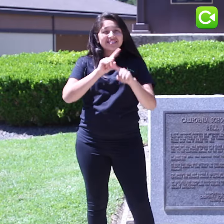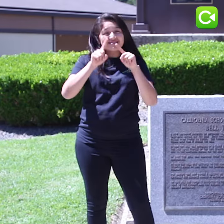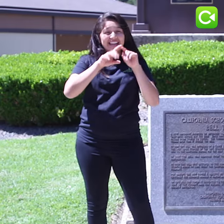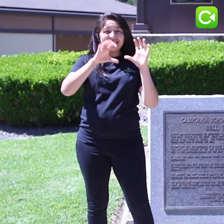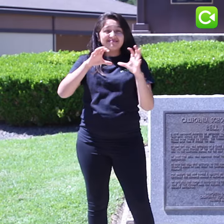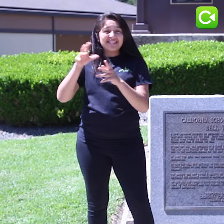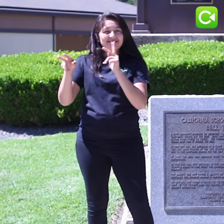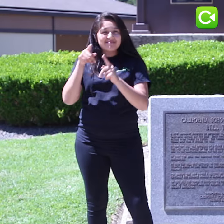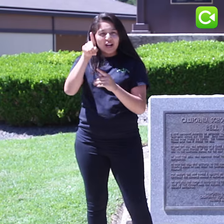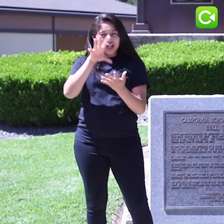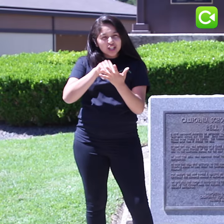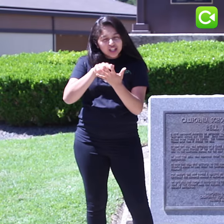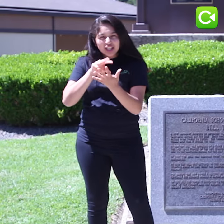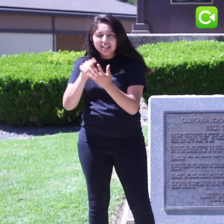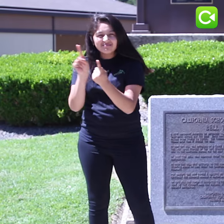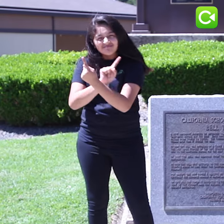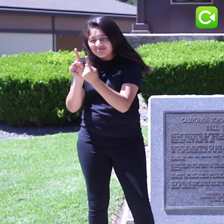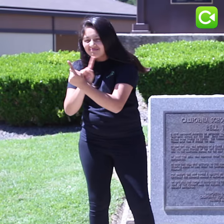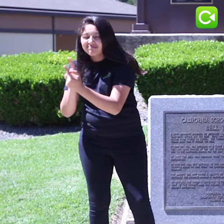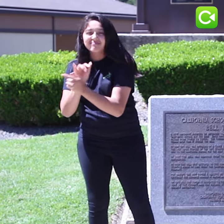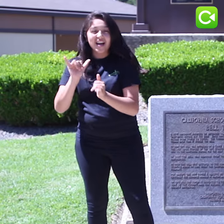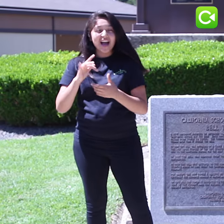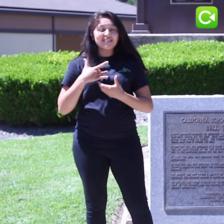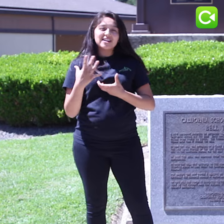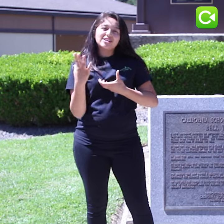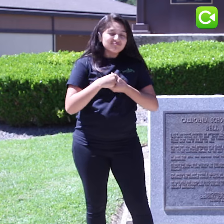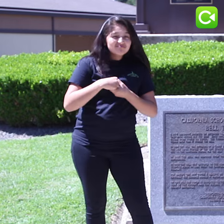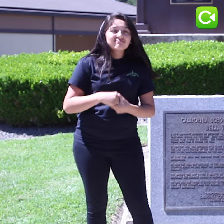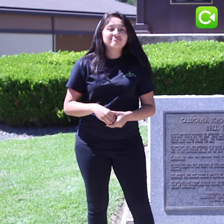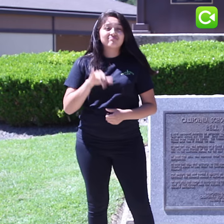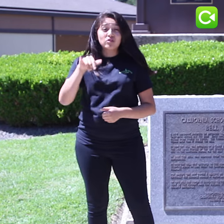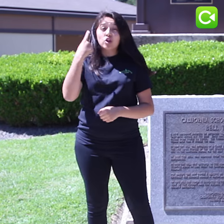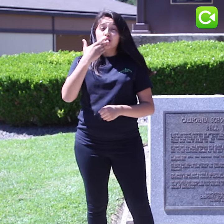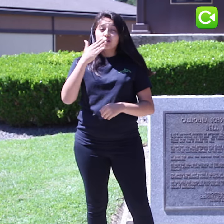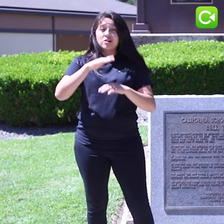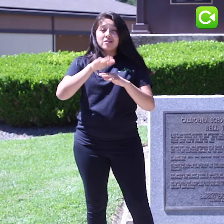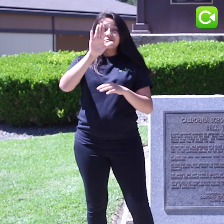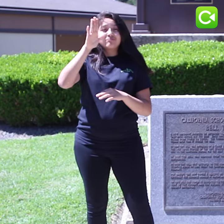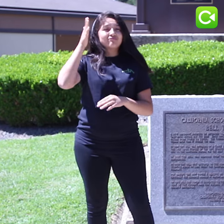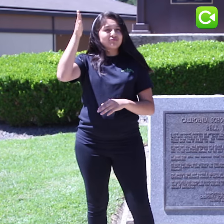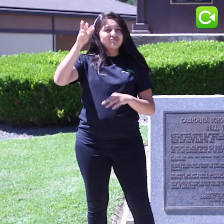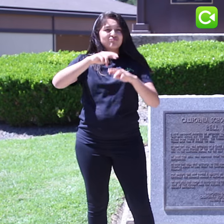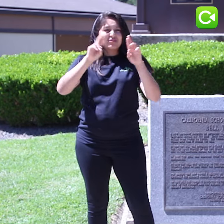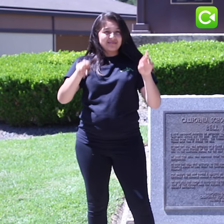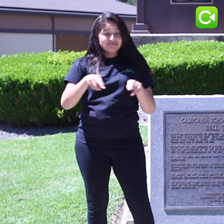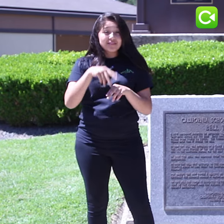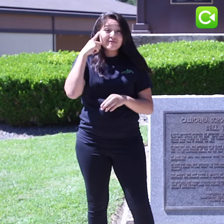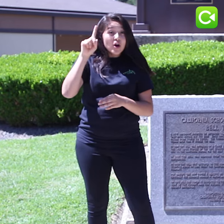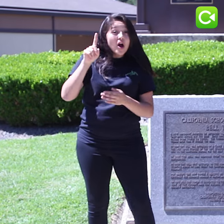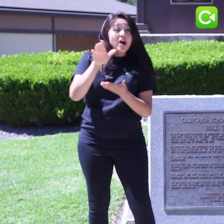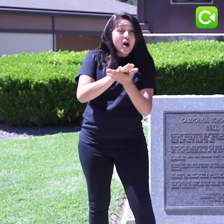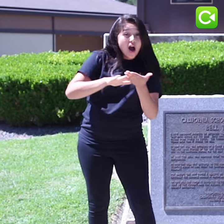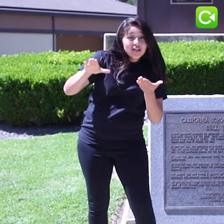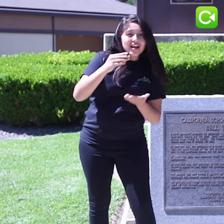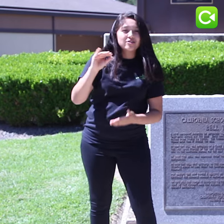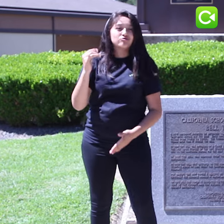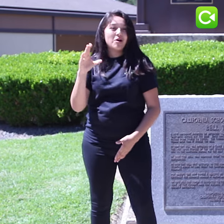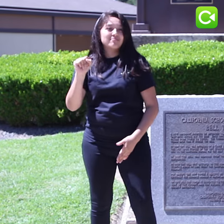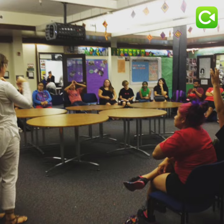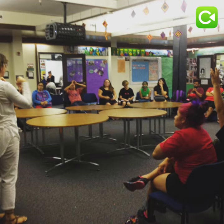With different groups of people, you learn to meet with them and instill that skill. That looks good on your future resume for both college and jobs.